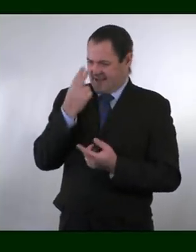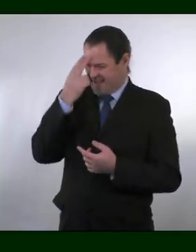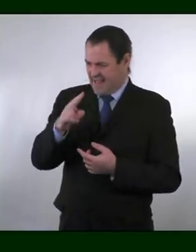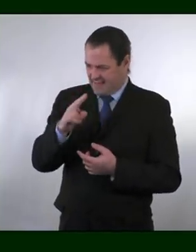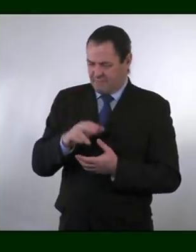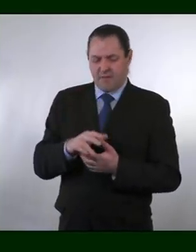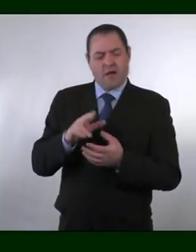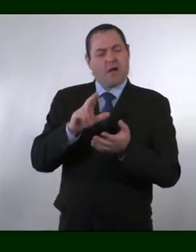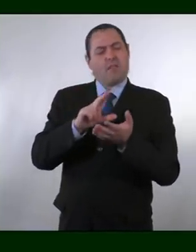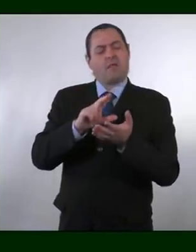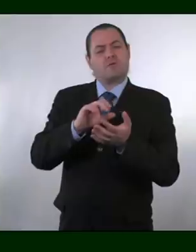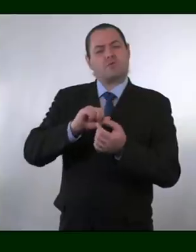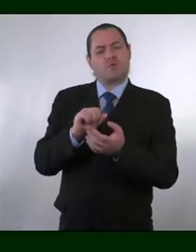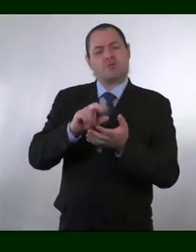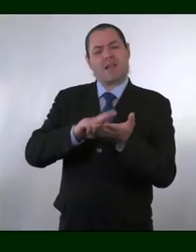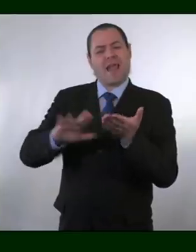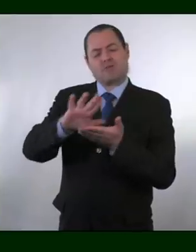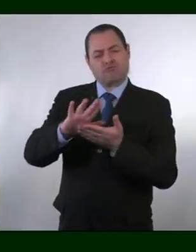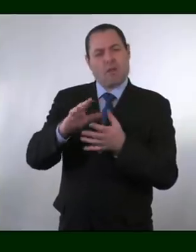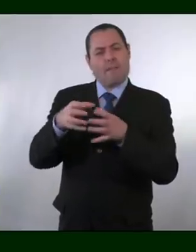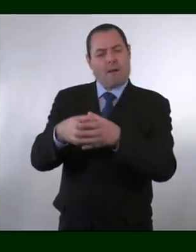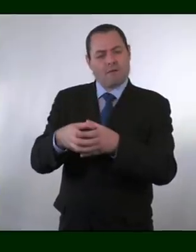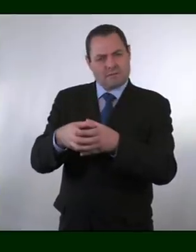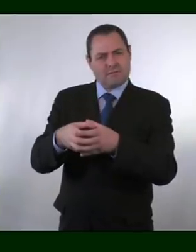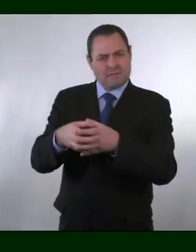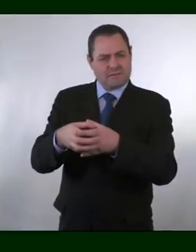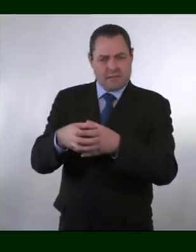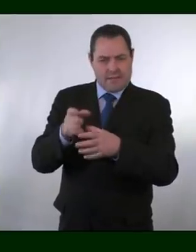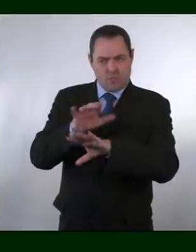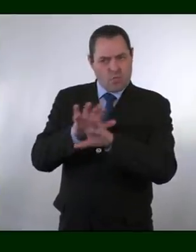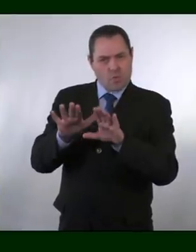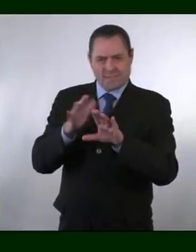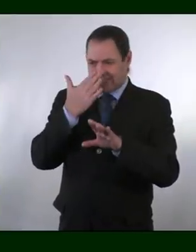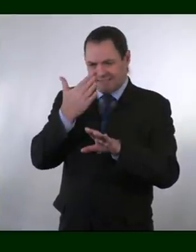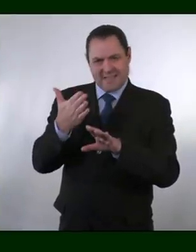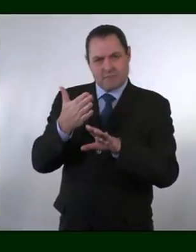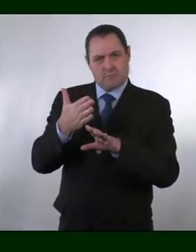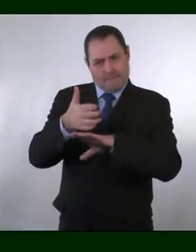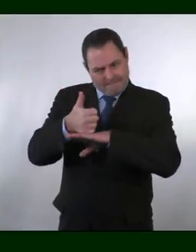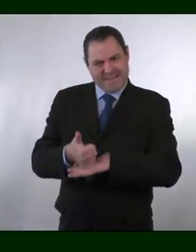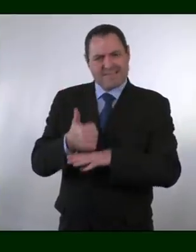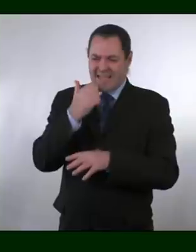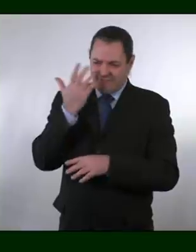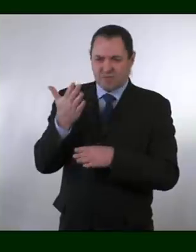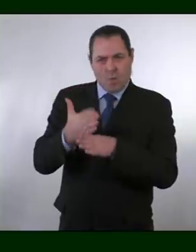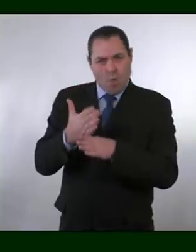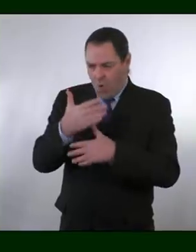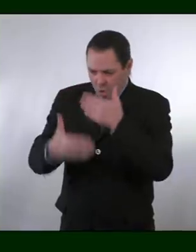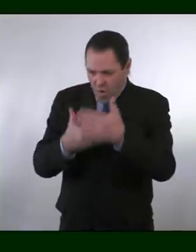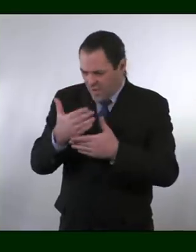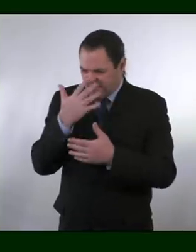Mr Speaker —is not engaging in that basic work. Instead, it is campaigning to break up the Union,